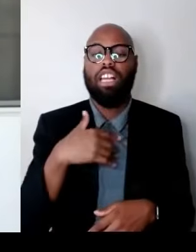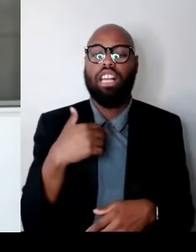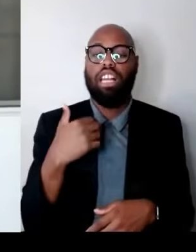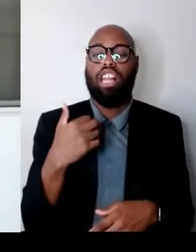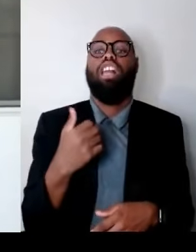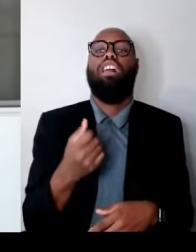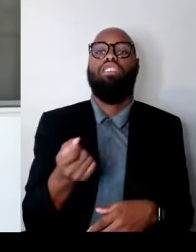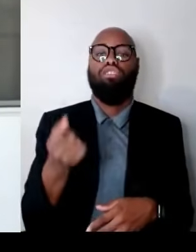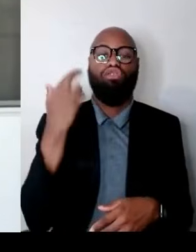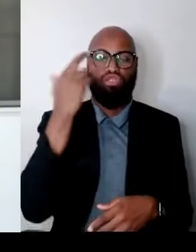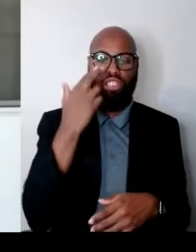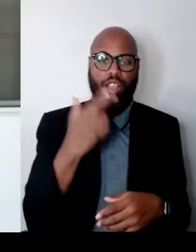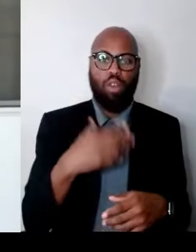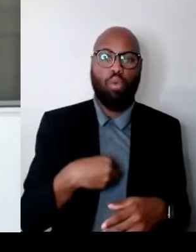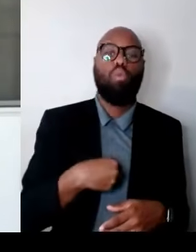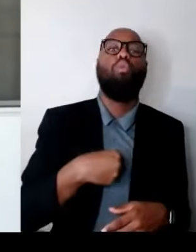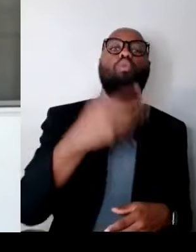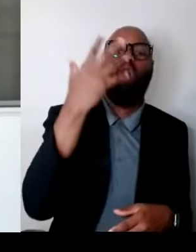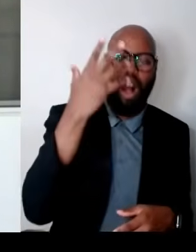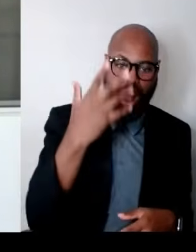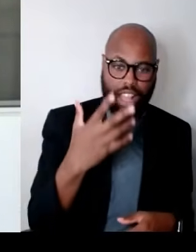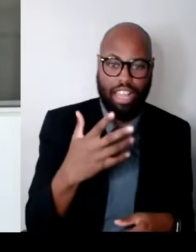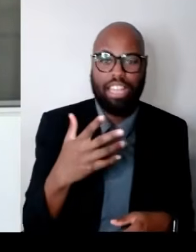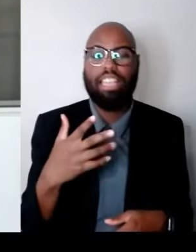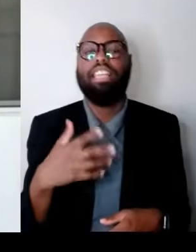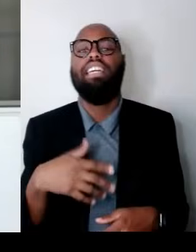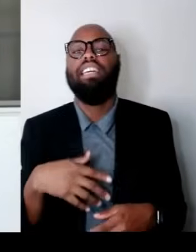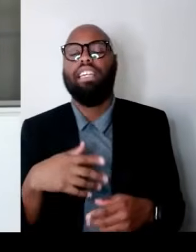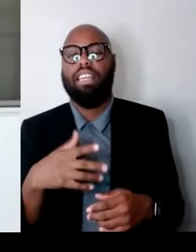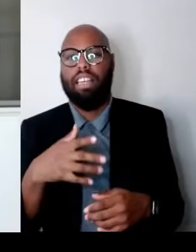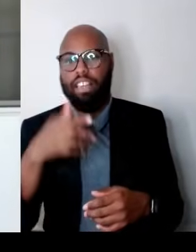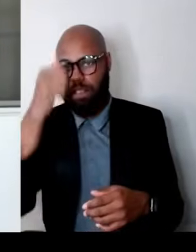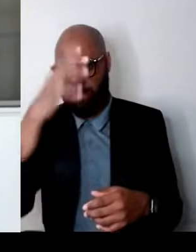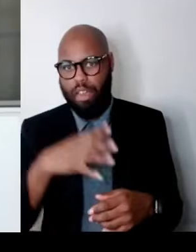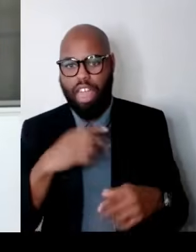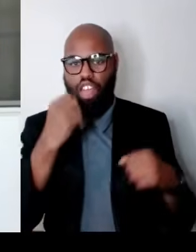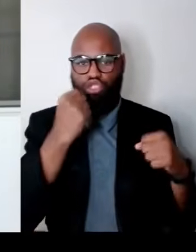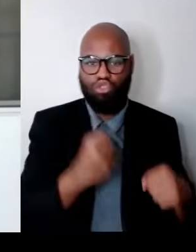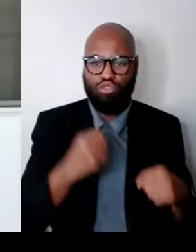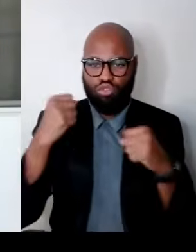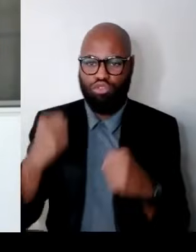very male it is, and how there was great resistance, still is,